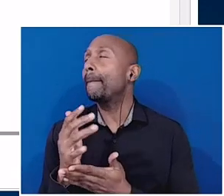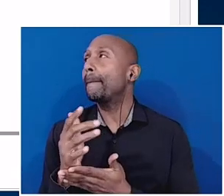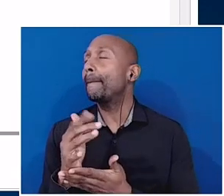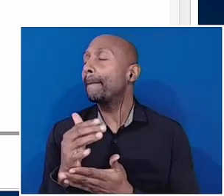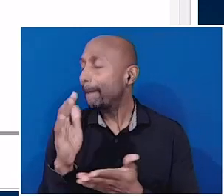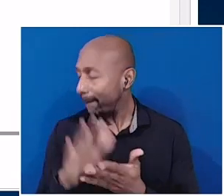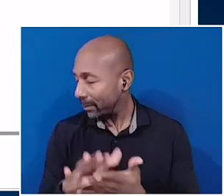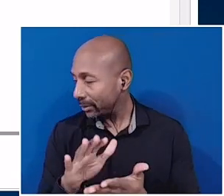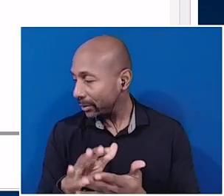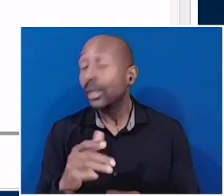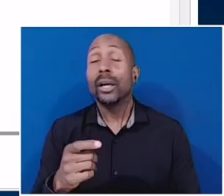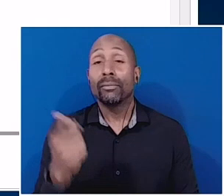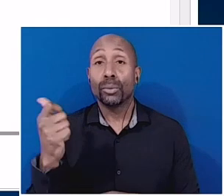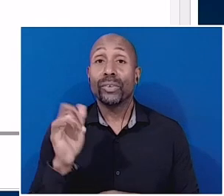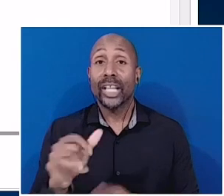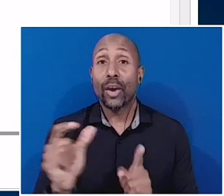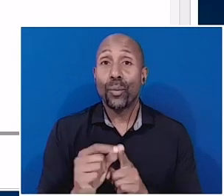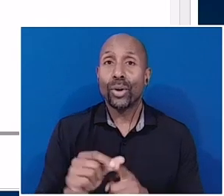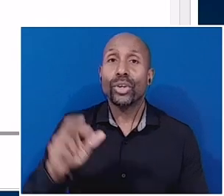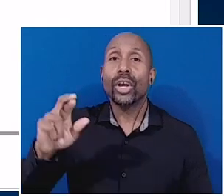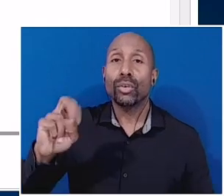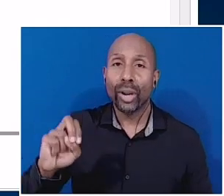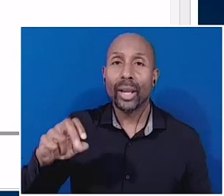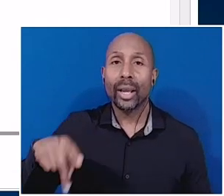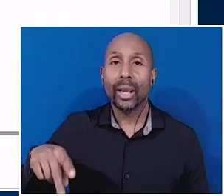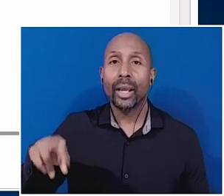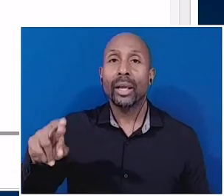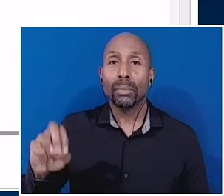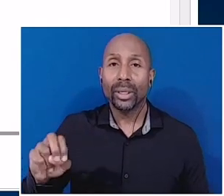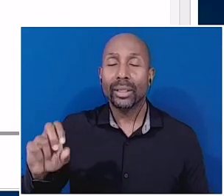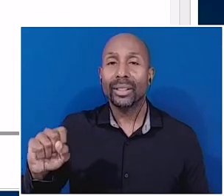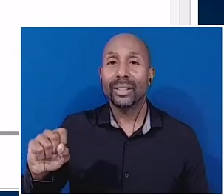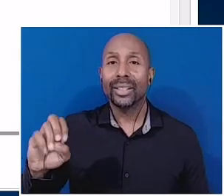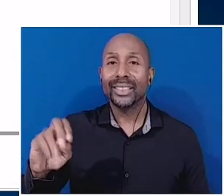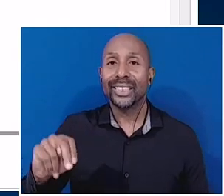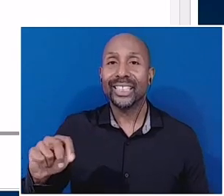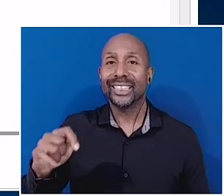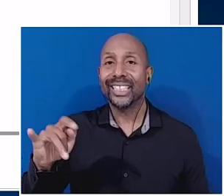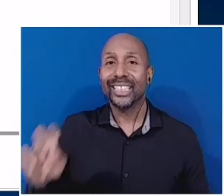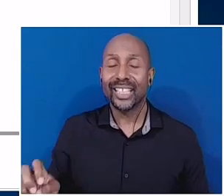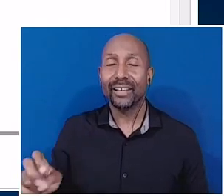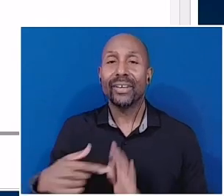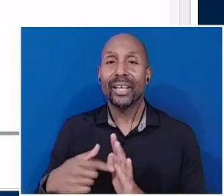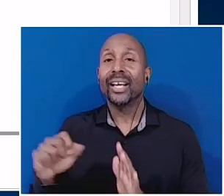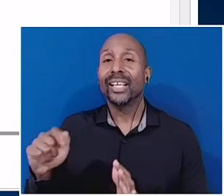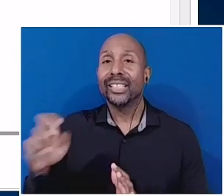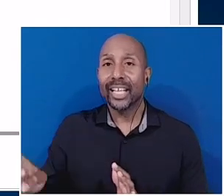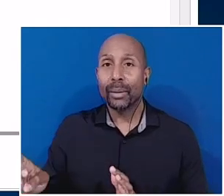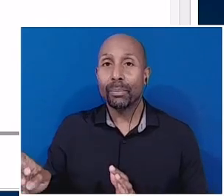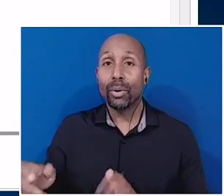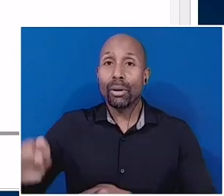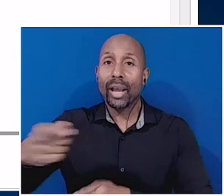representative sample to putting in all. We just didn't think it was unreasonable, especially again, if you're granting a